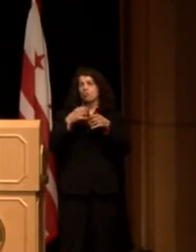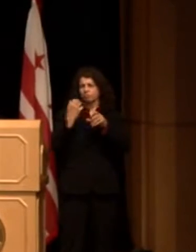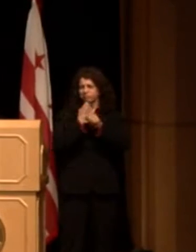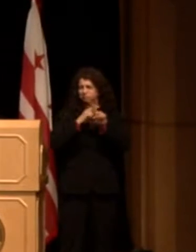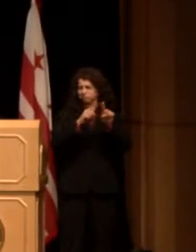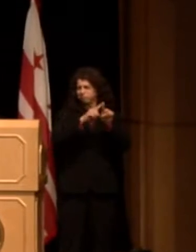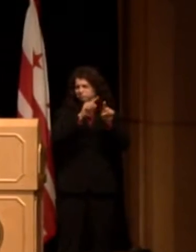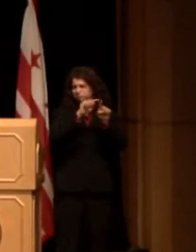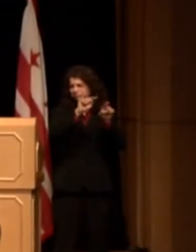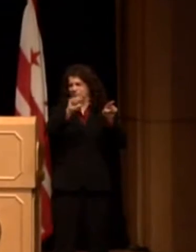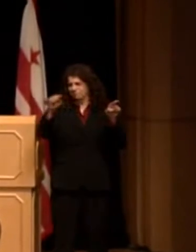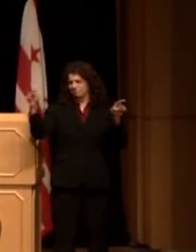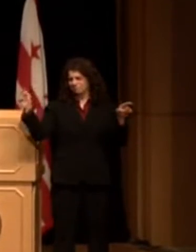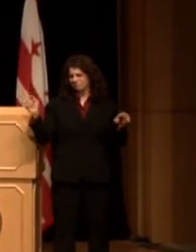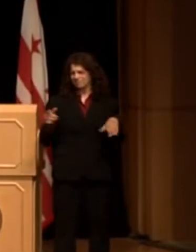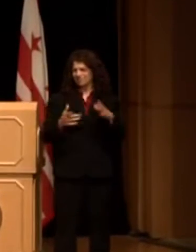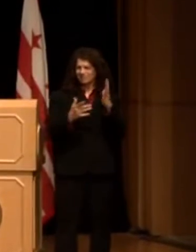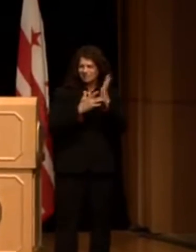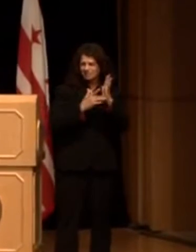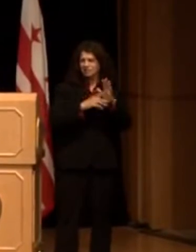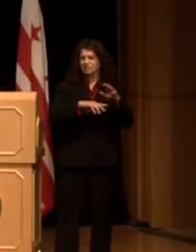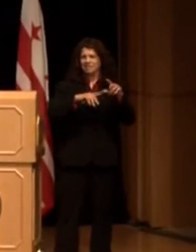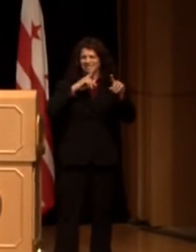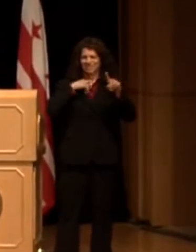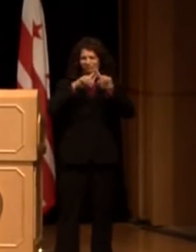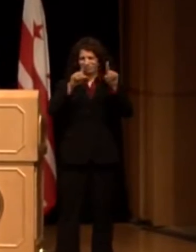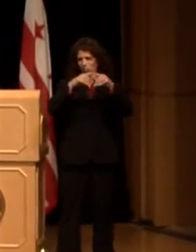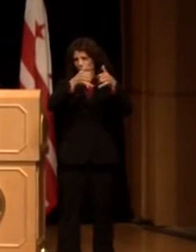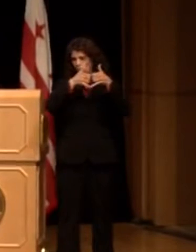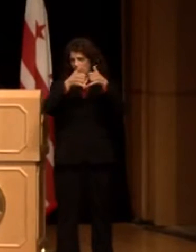CITY, BEING A PLACE THAT IS BEST FOR WOMEN ENTREPRENEURS IN THE